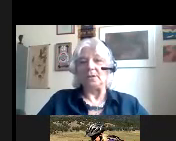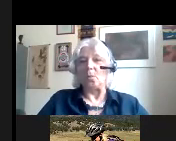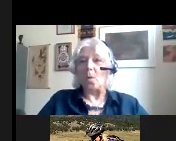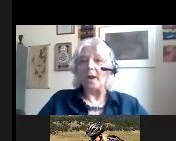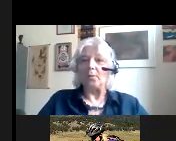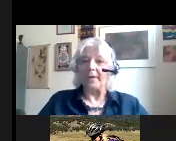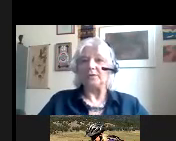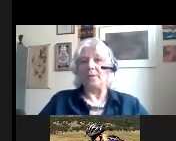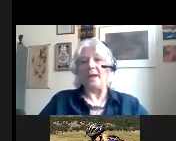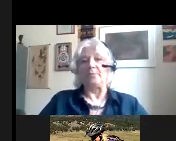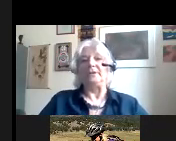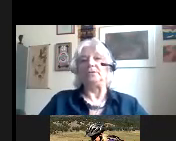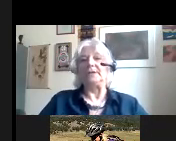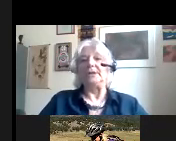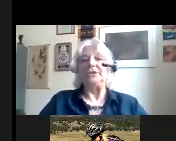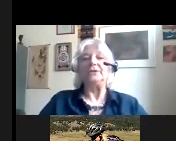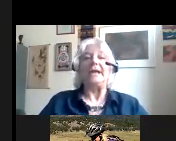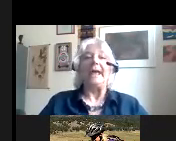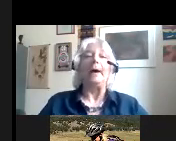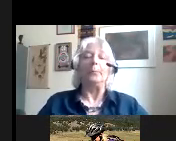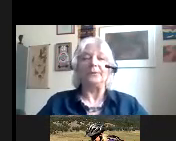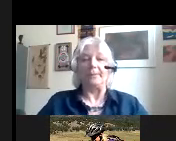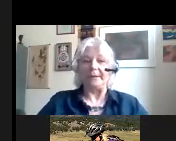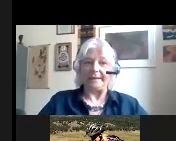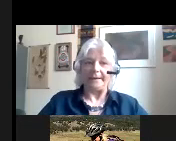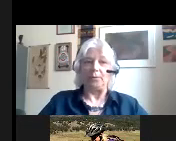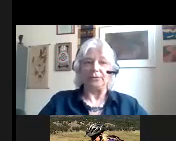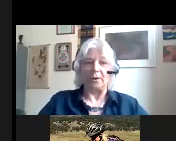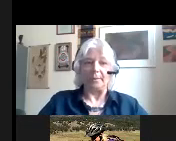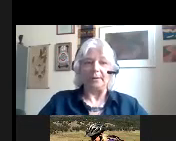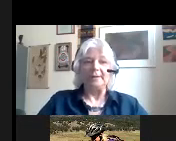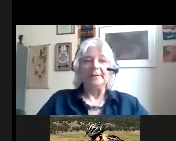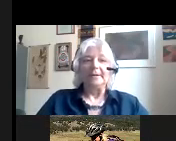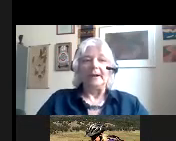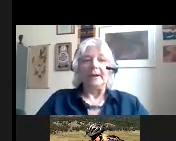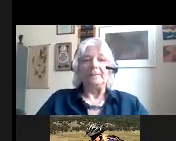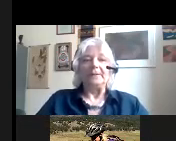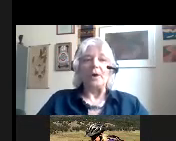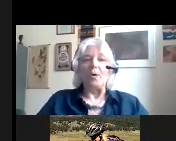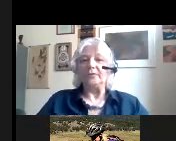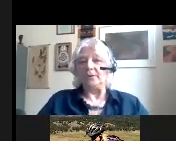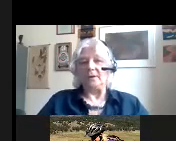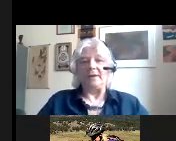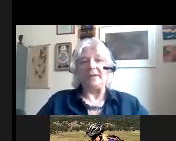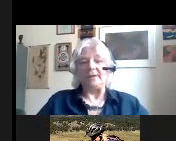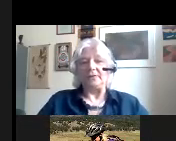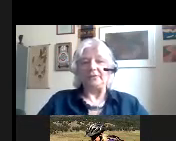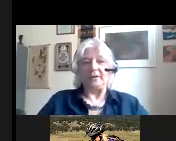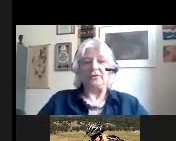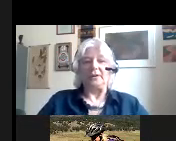what we as rehab professionals can do to help somebody heal with trauma. It's always going to have that intersection and